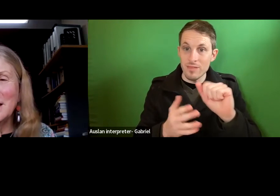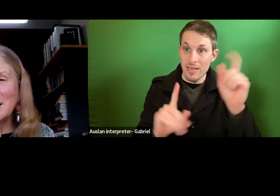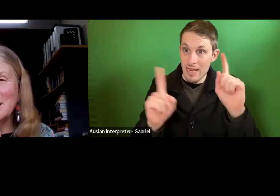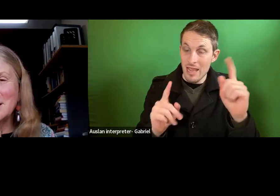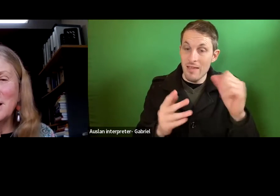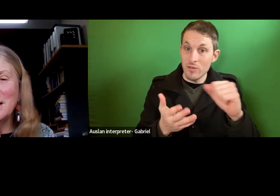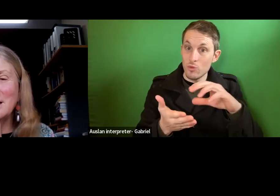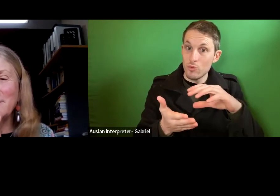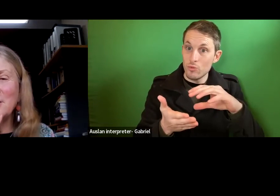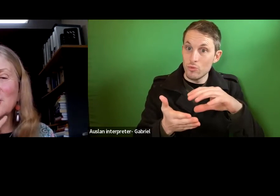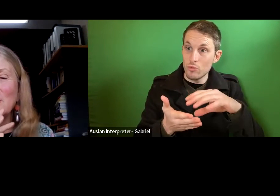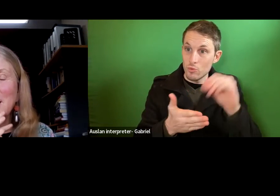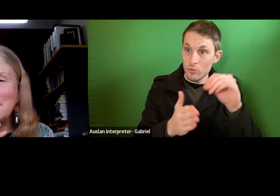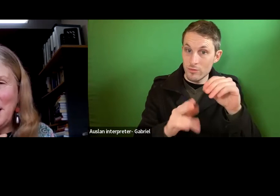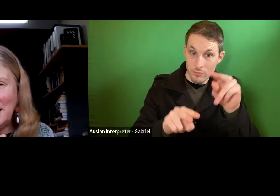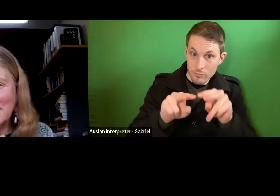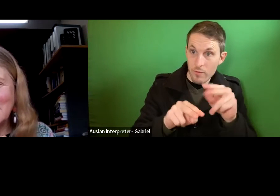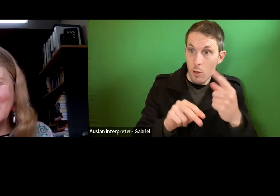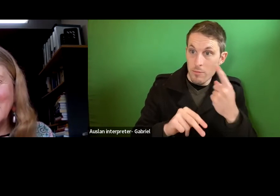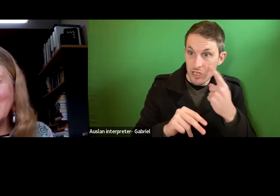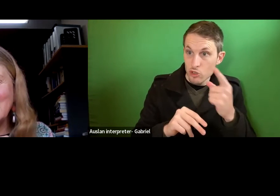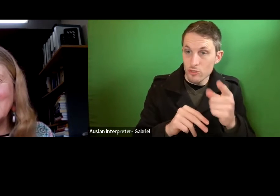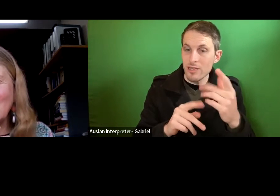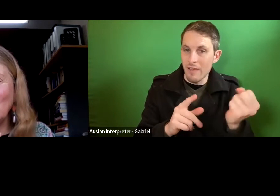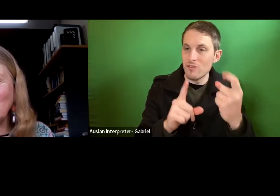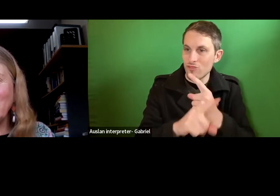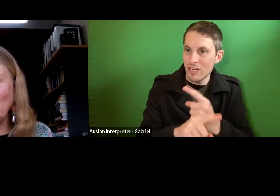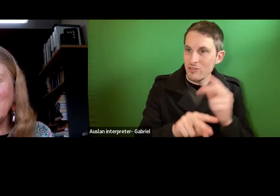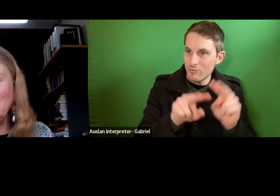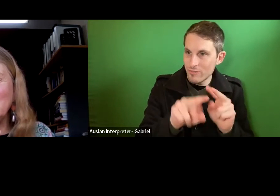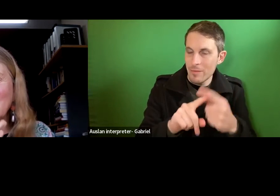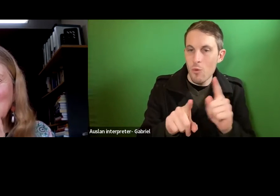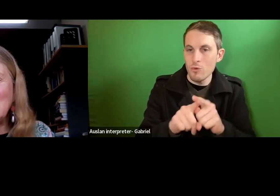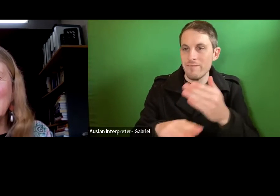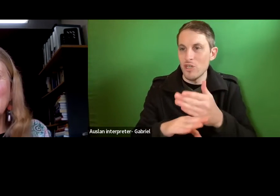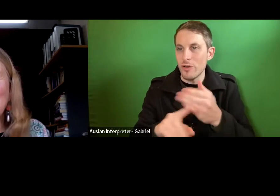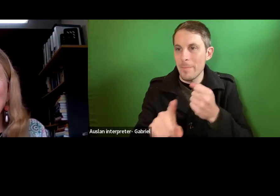that they display and the functional impact that is occurring for them. So again, as mentioned